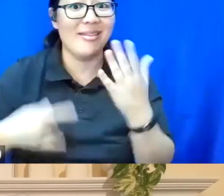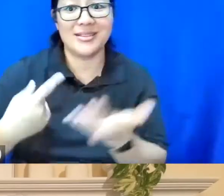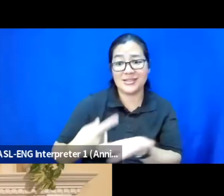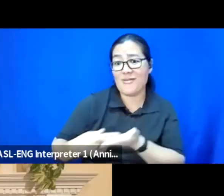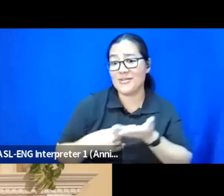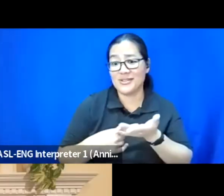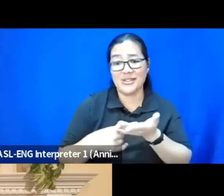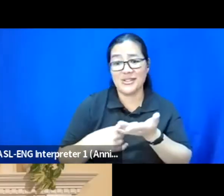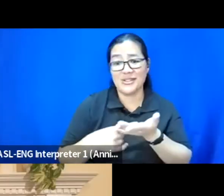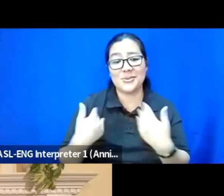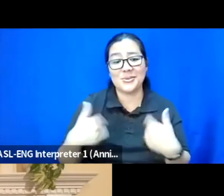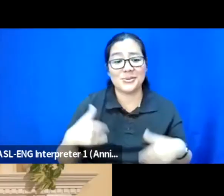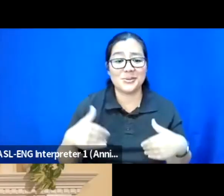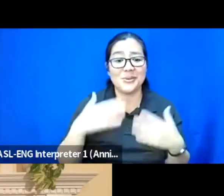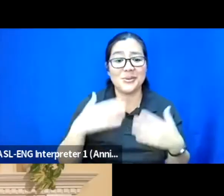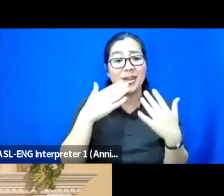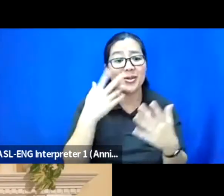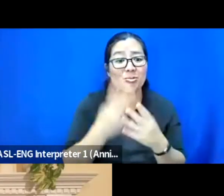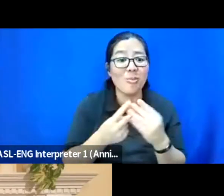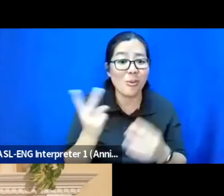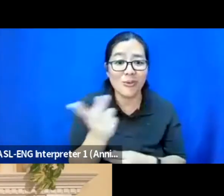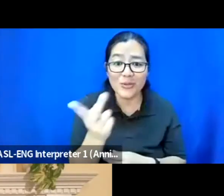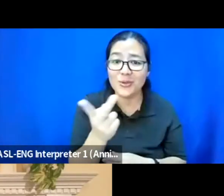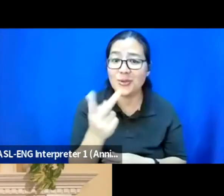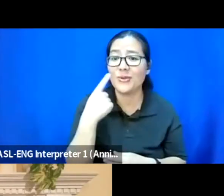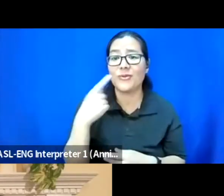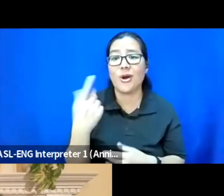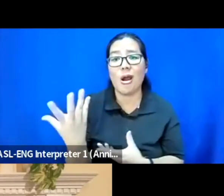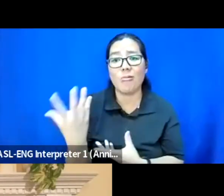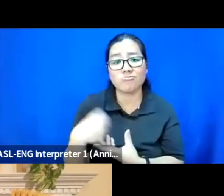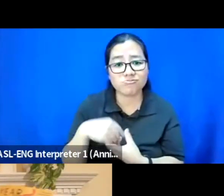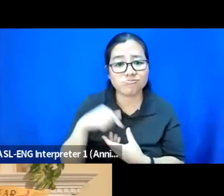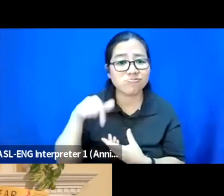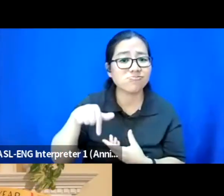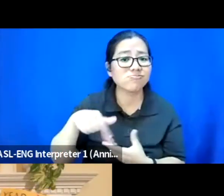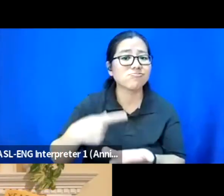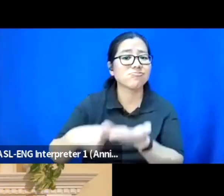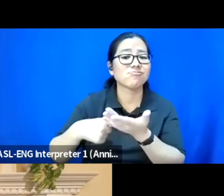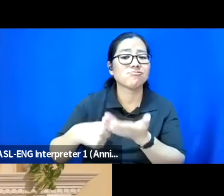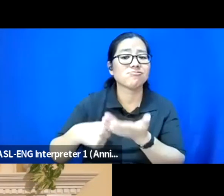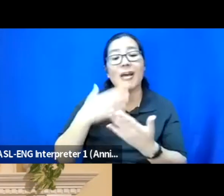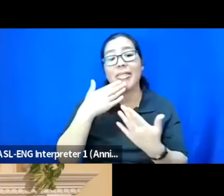And, in doing that, I have to give a big shoutout to our captioners and interpreters